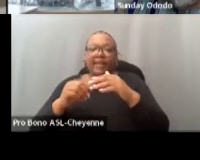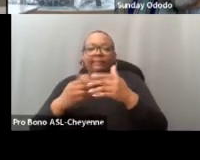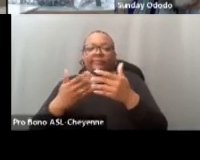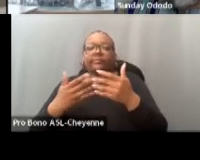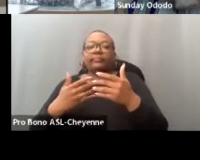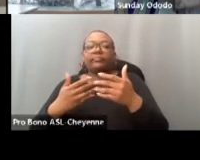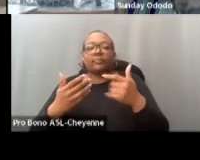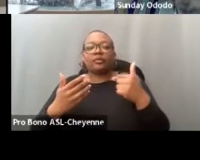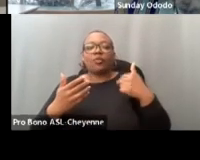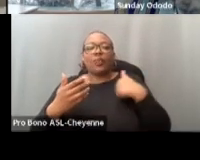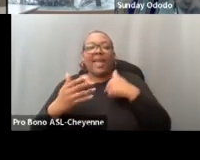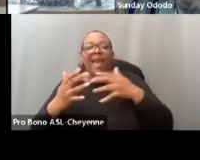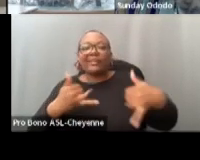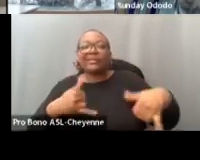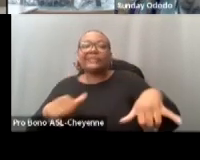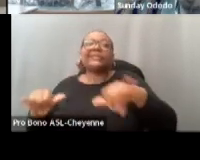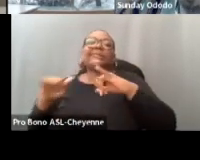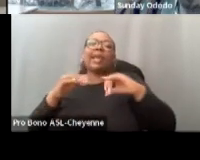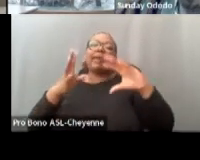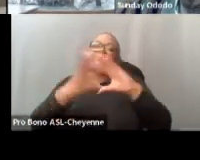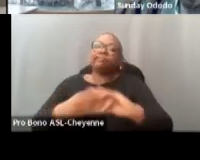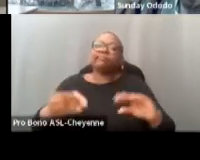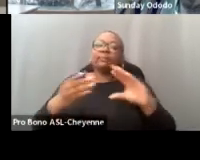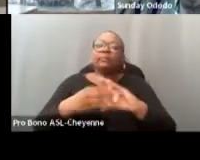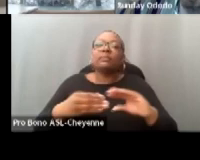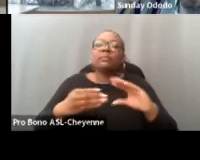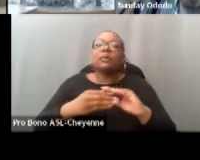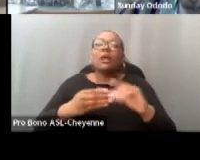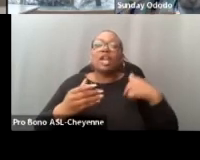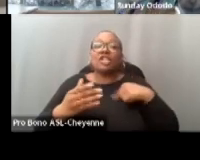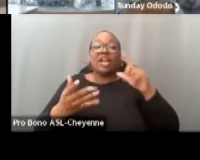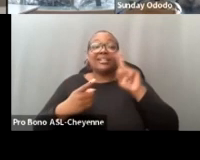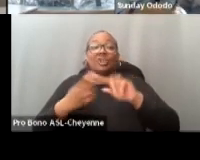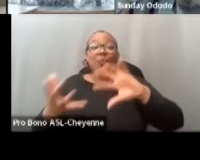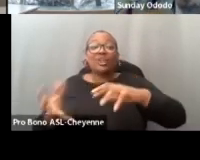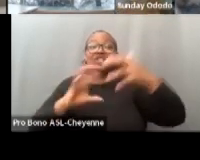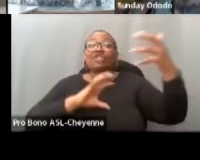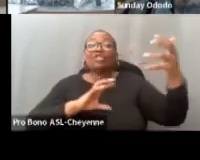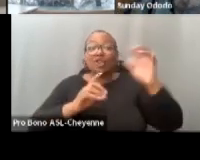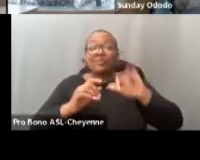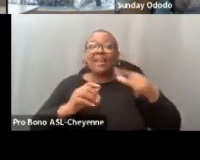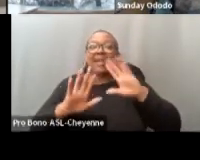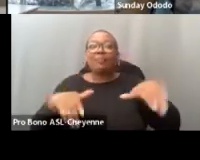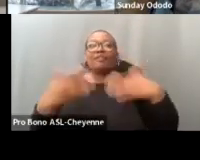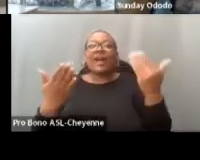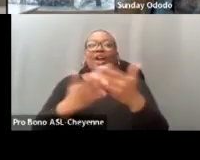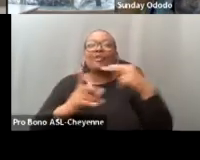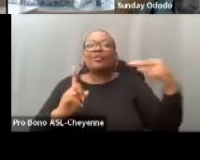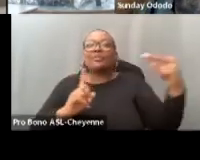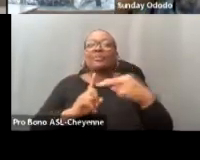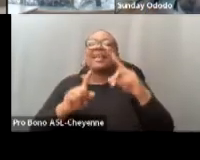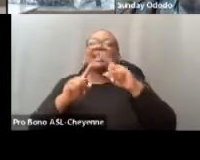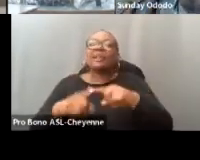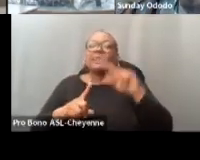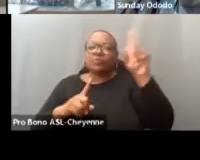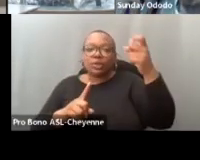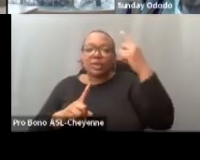this stereotype. And so they, you know, I do agree that, you know, it depends on what the government and the people want to achieve,